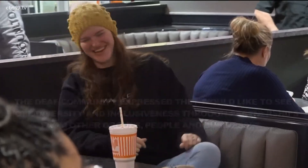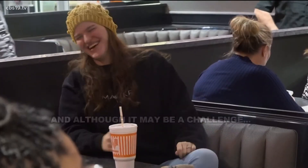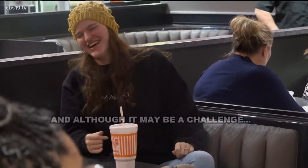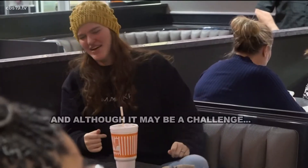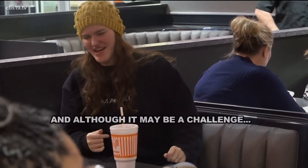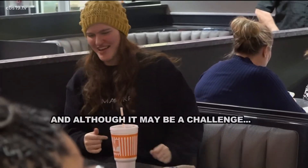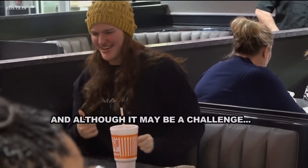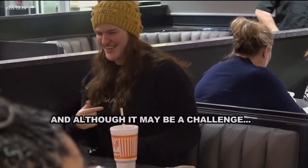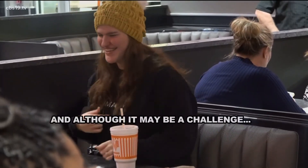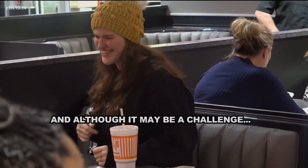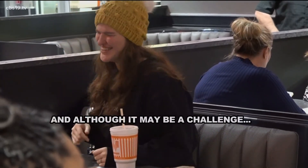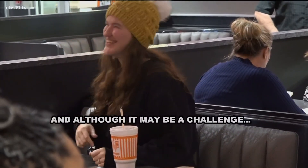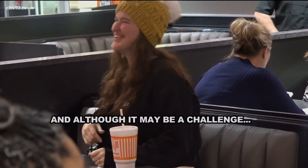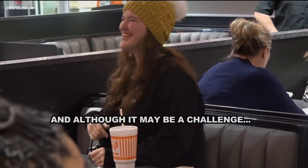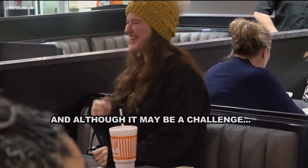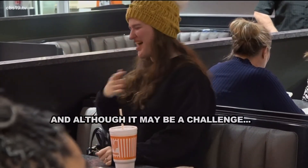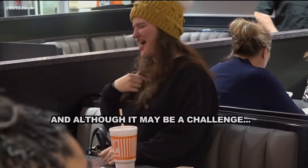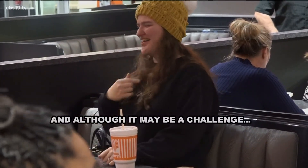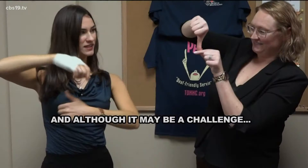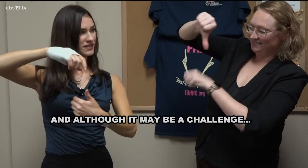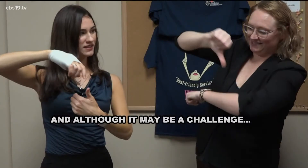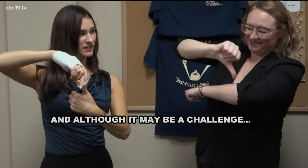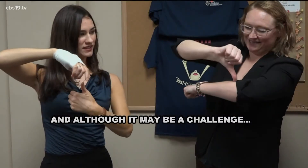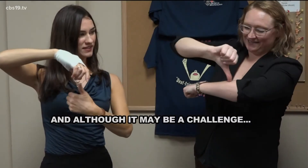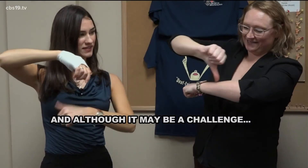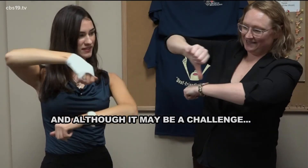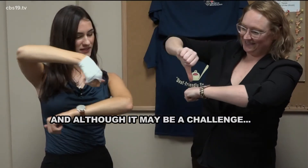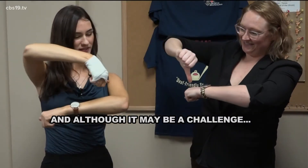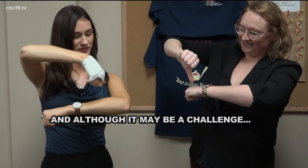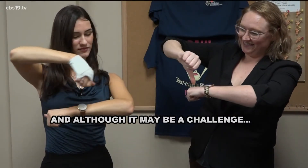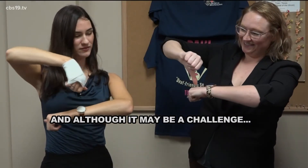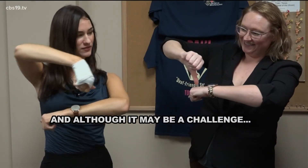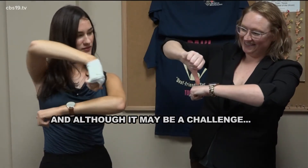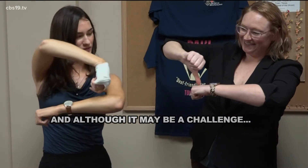And although it may be a challenge. Make your thumb nice and straight.